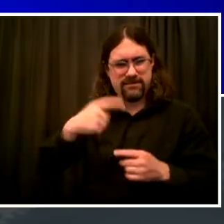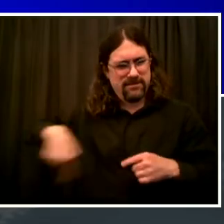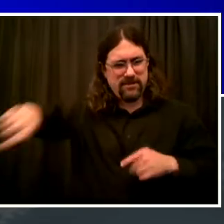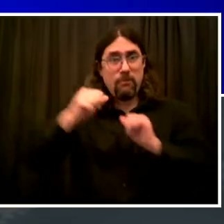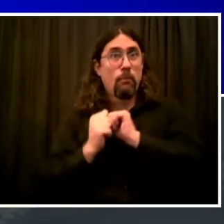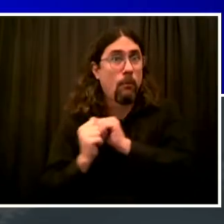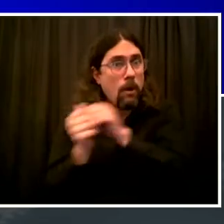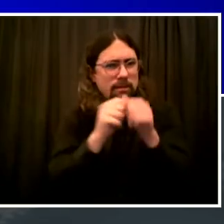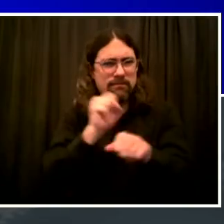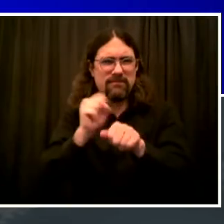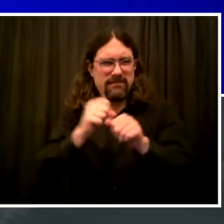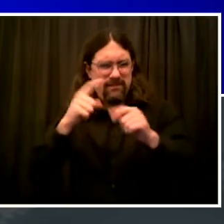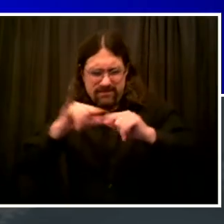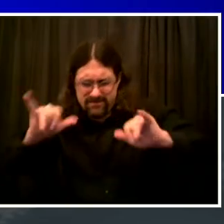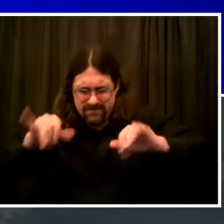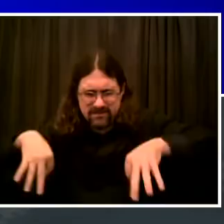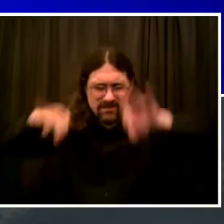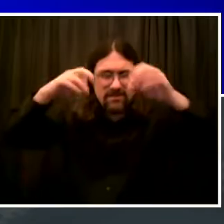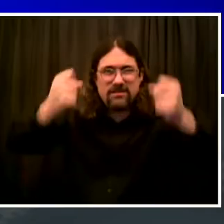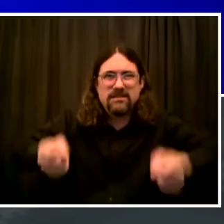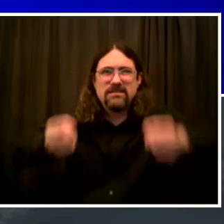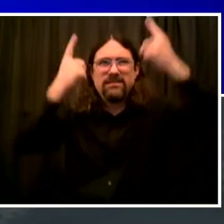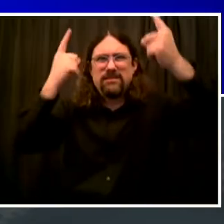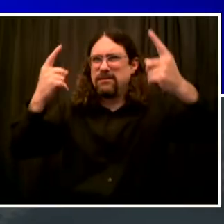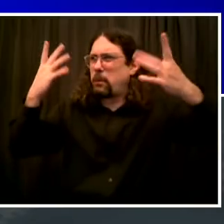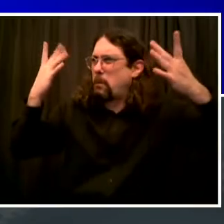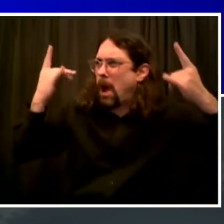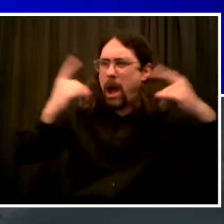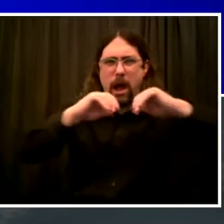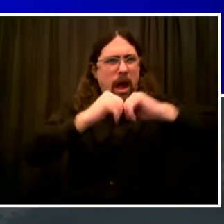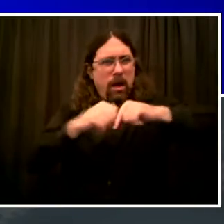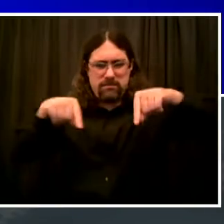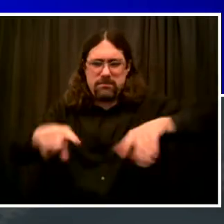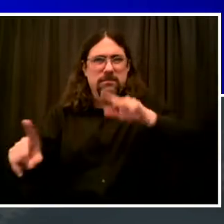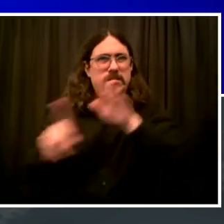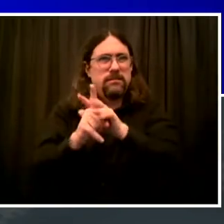IT'S HAPPENING HERE.